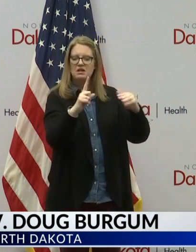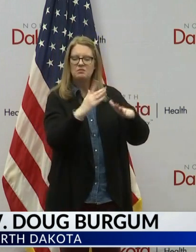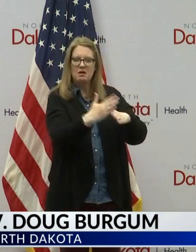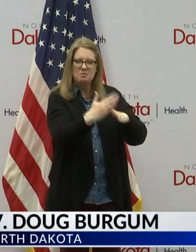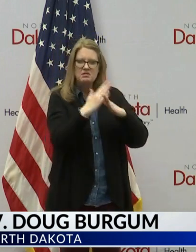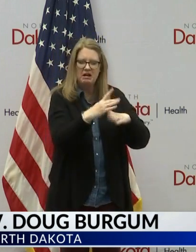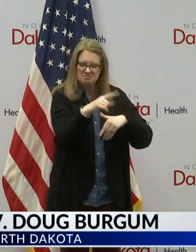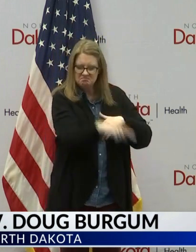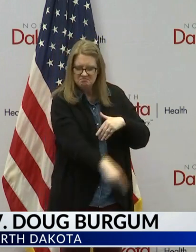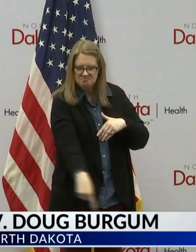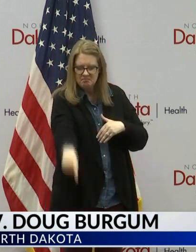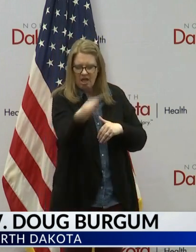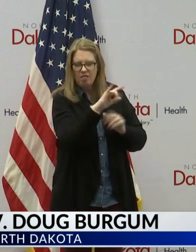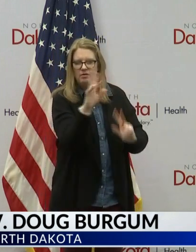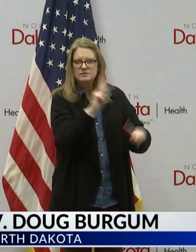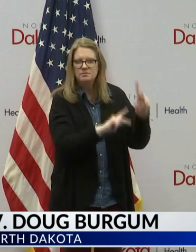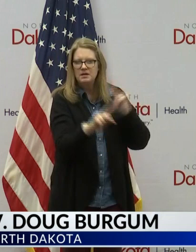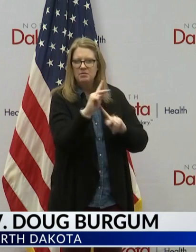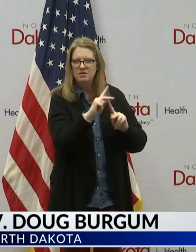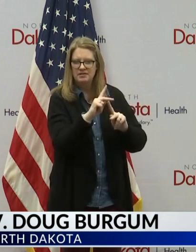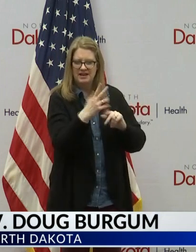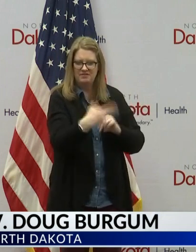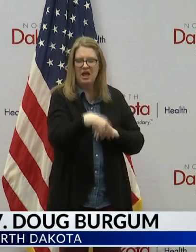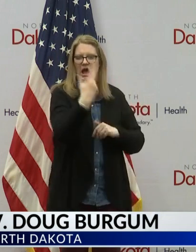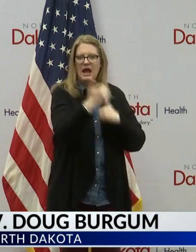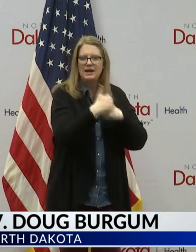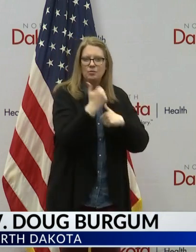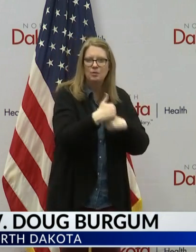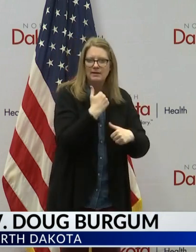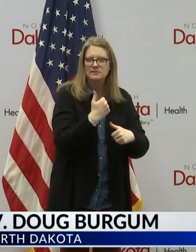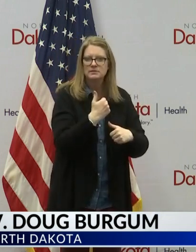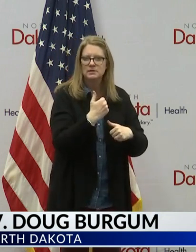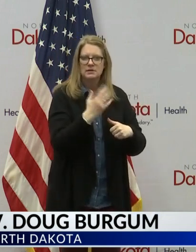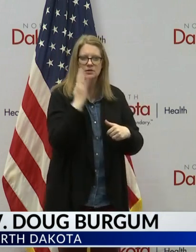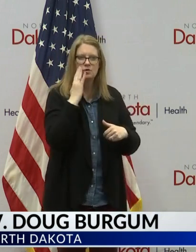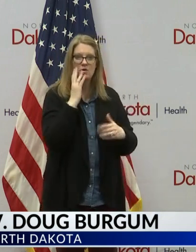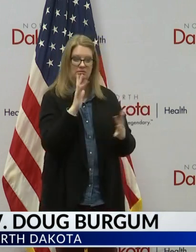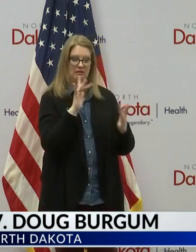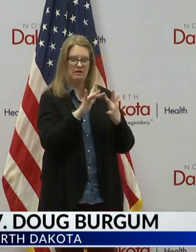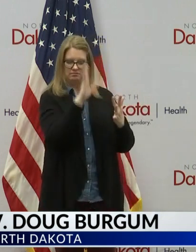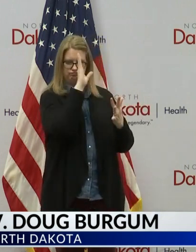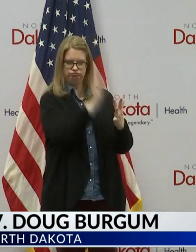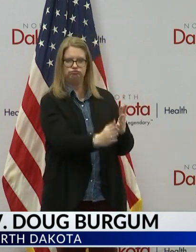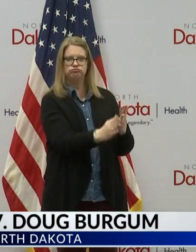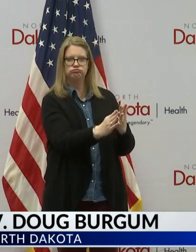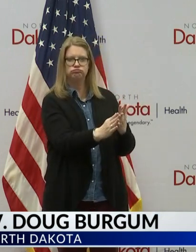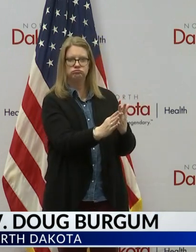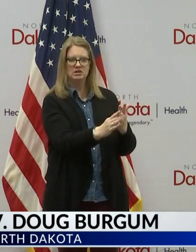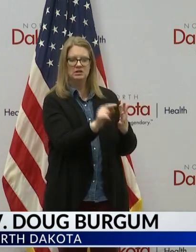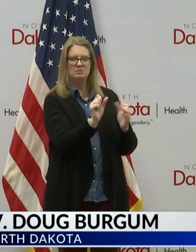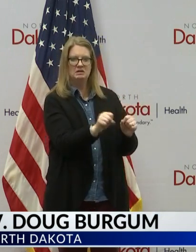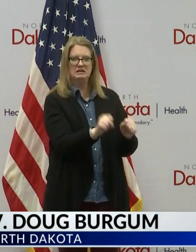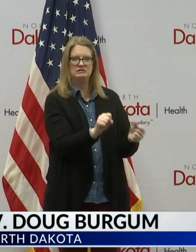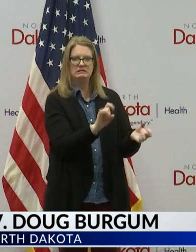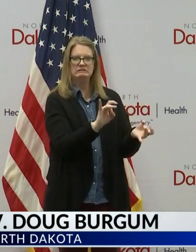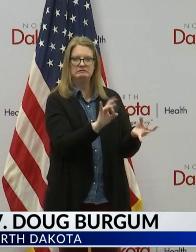EXPOSURE AND ENSURES THAT NORTH DAKOTA GOES ABOVE AND BEYOND AND TAKES CARE OF THEIR FRONT